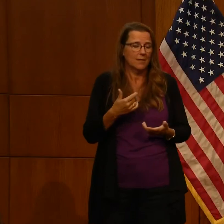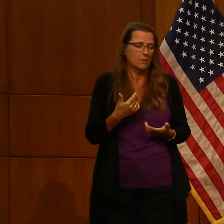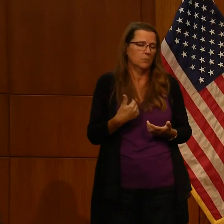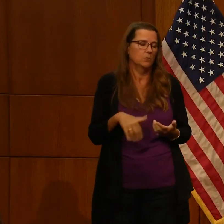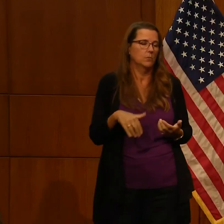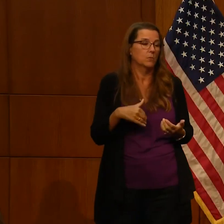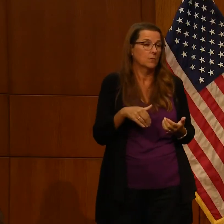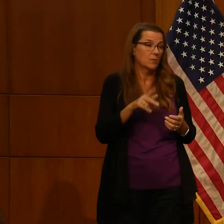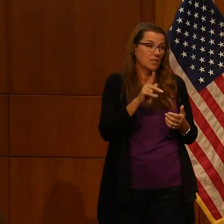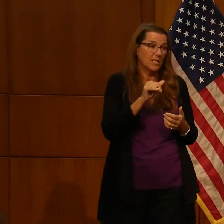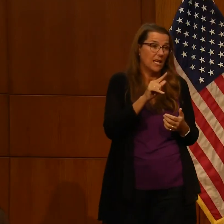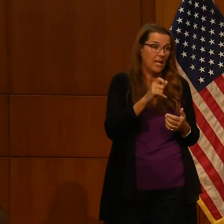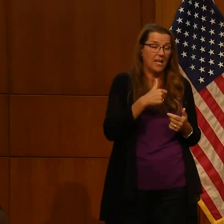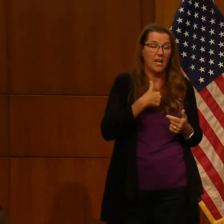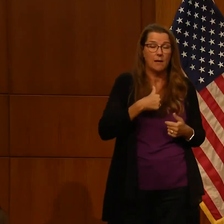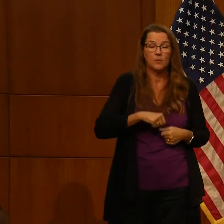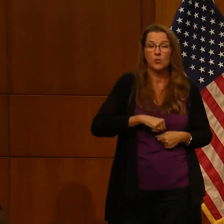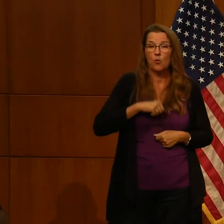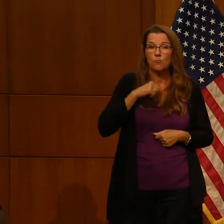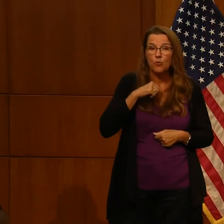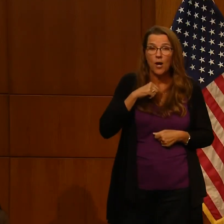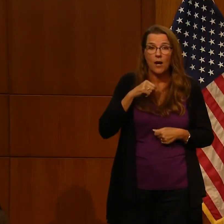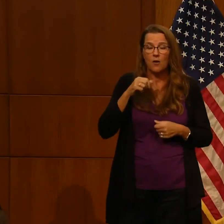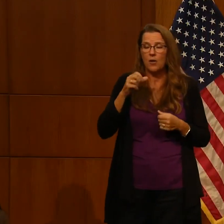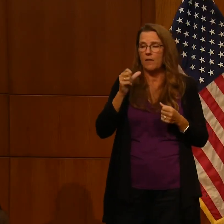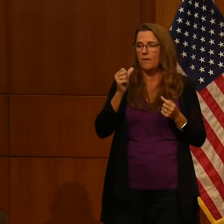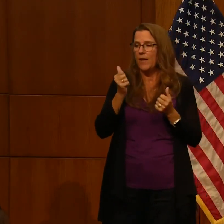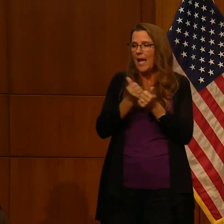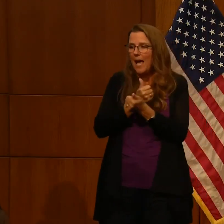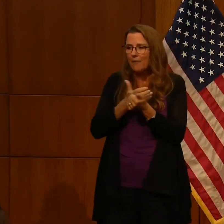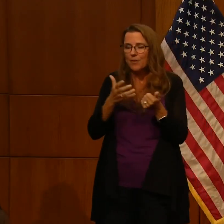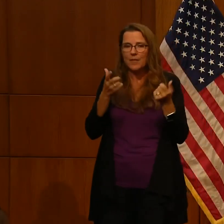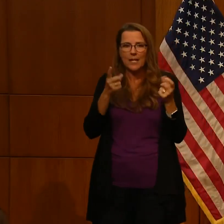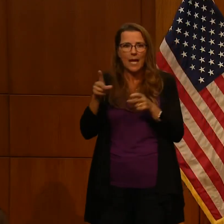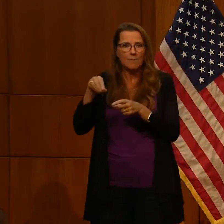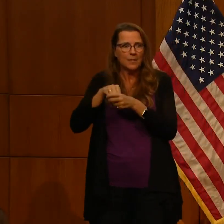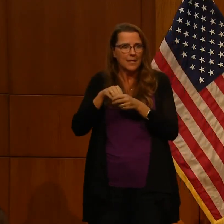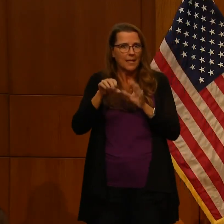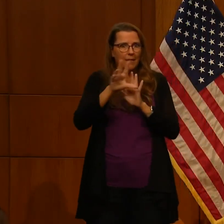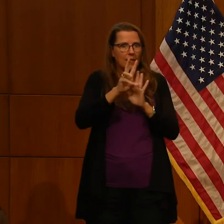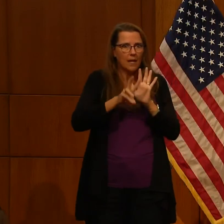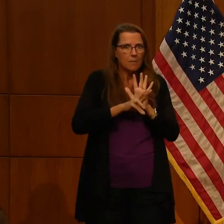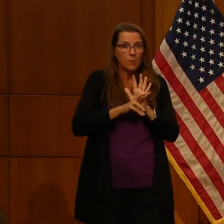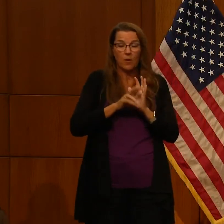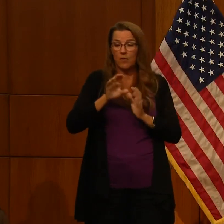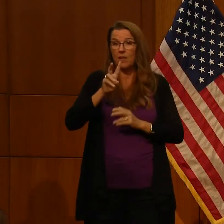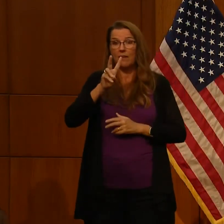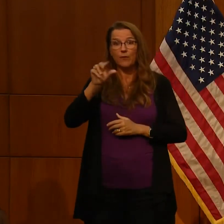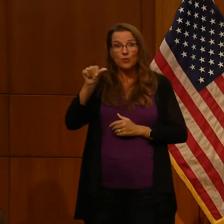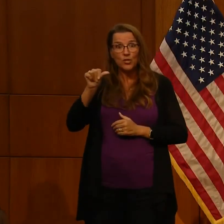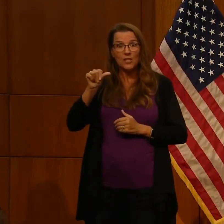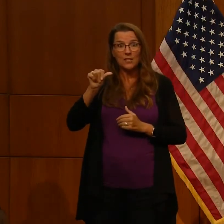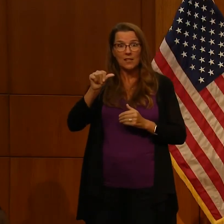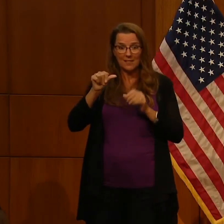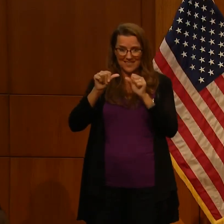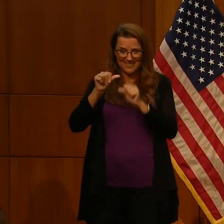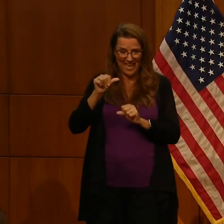KNOW, WE WANT TO CONTINUE TO DO THAT. I YOU KNOW, I COULDN'T BE PROUDER KATE OF THE EFFORTS